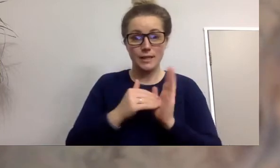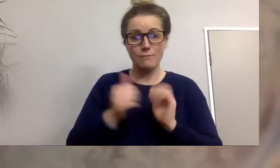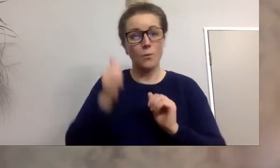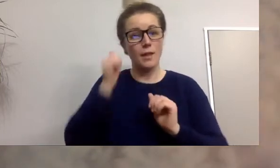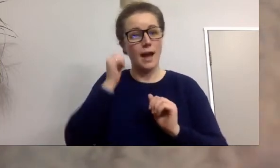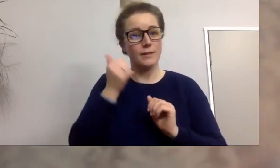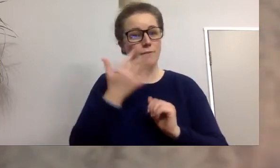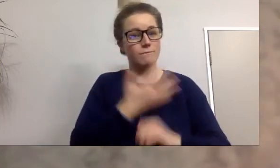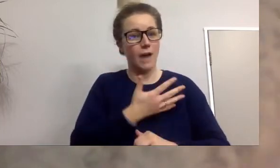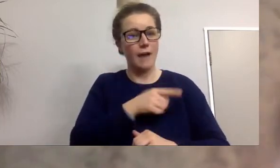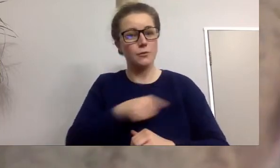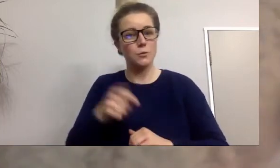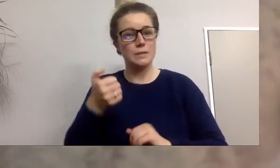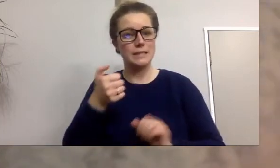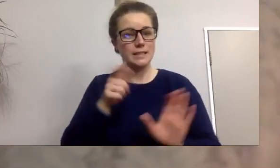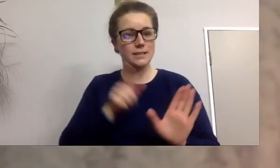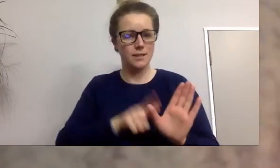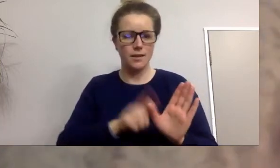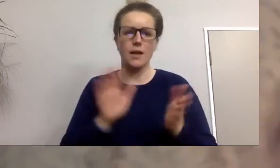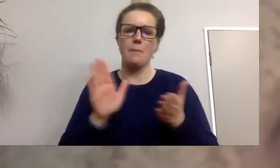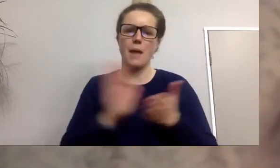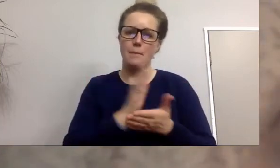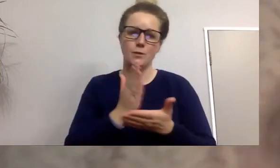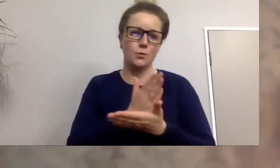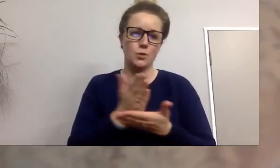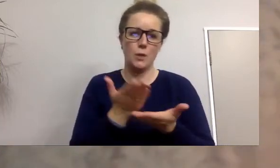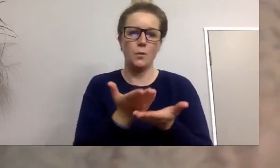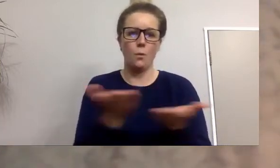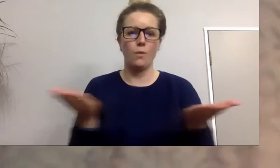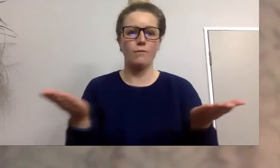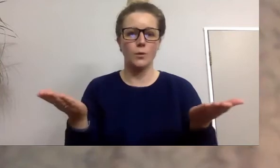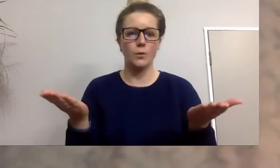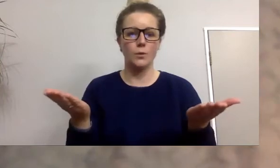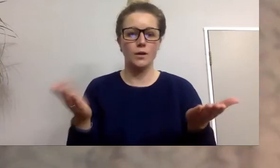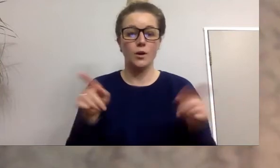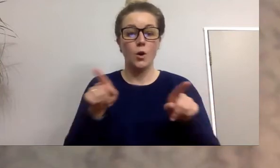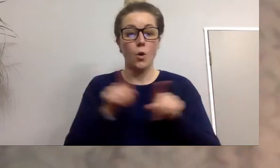and I'm very I'm happy to share it. I also have a presentation so let me see